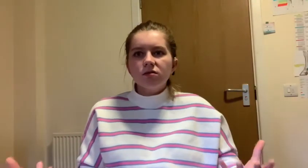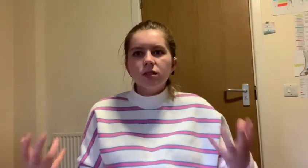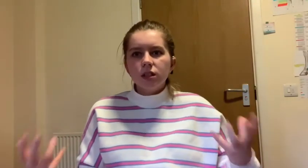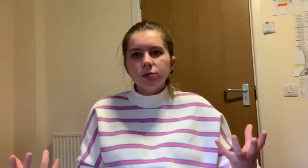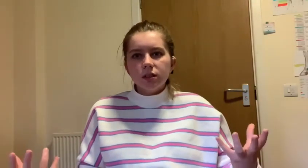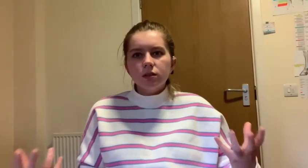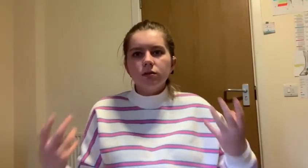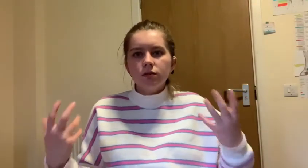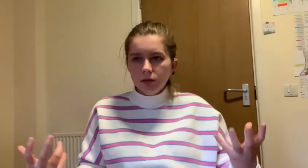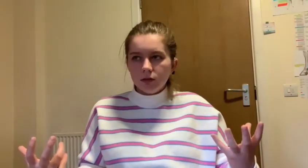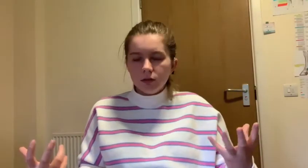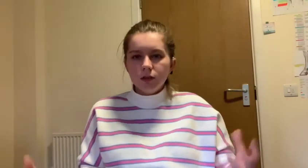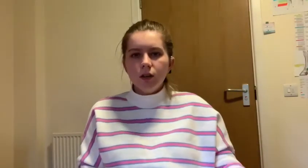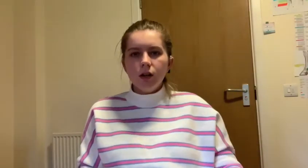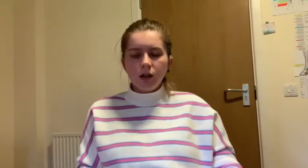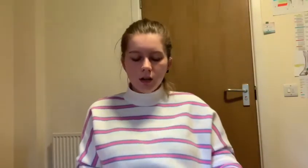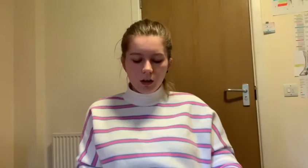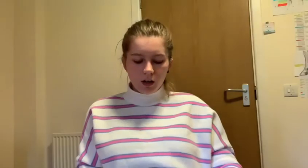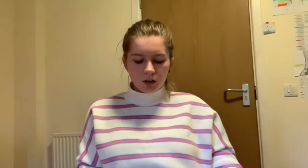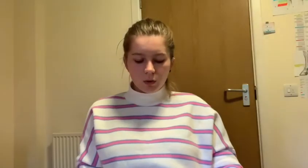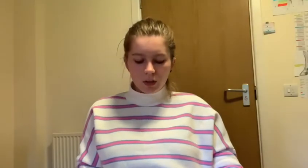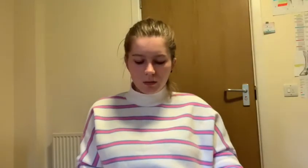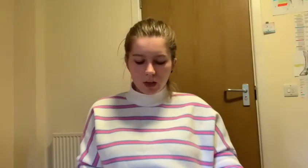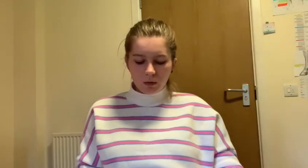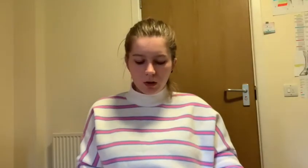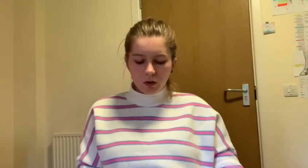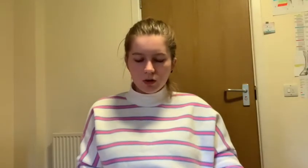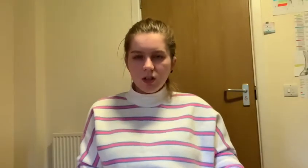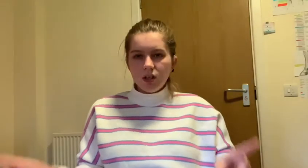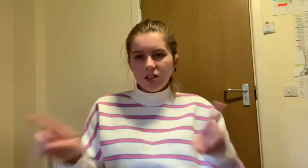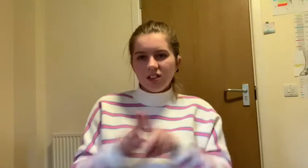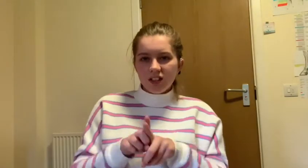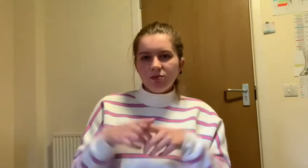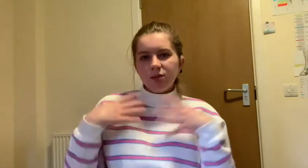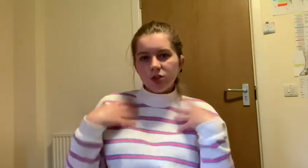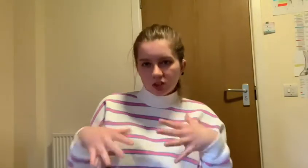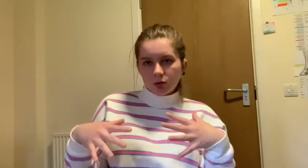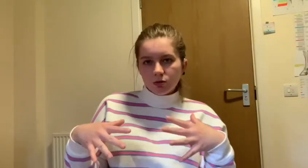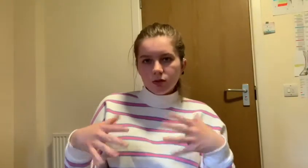Damn it, urgh. "same damn clothes" x2